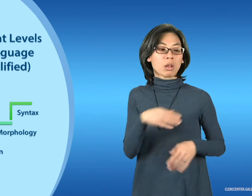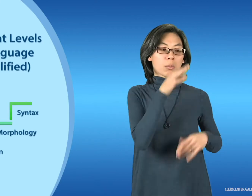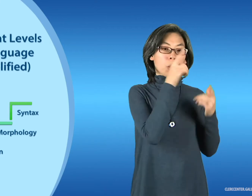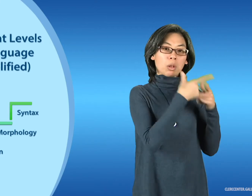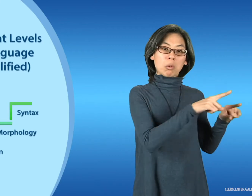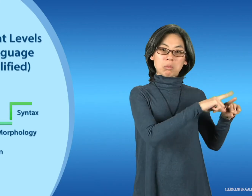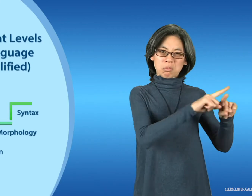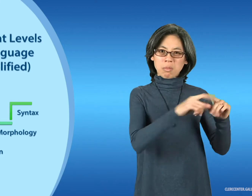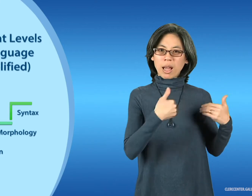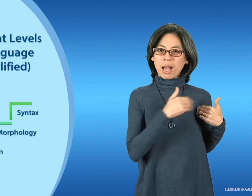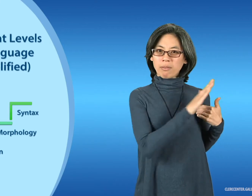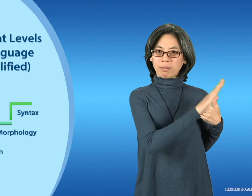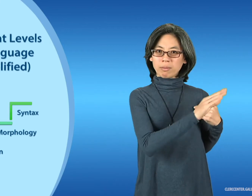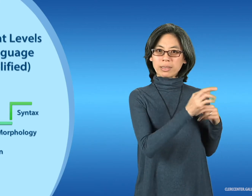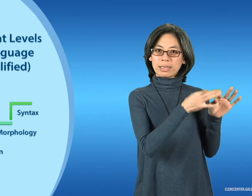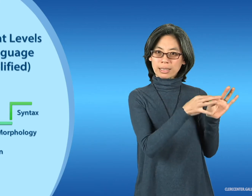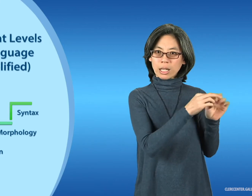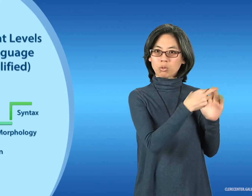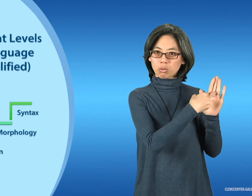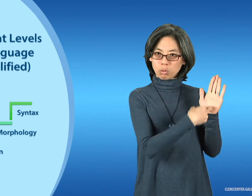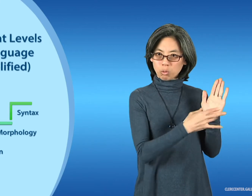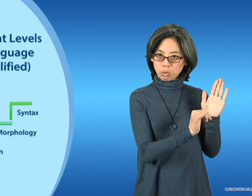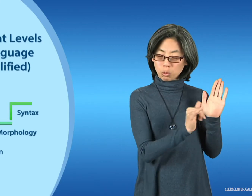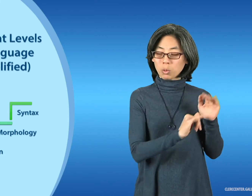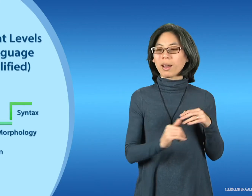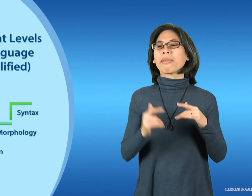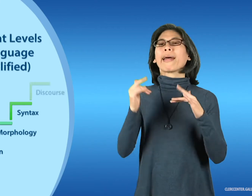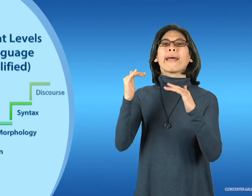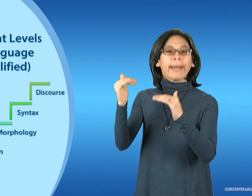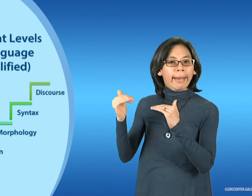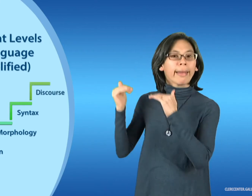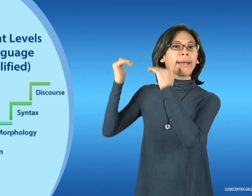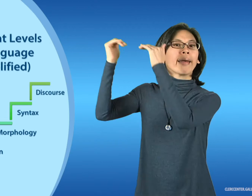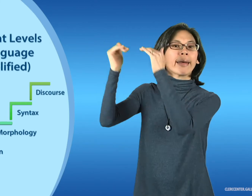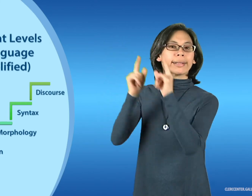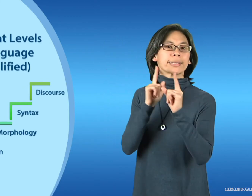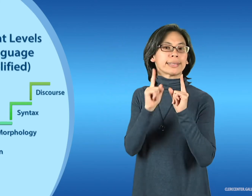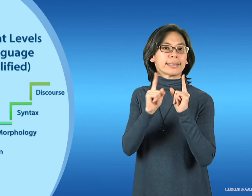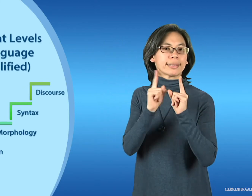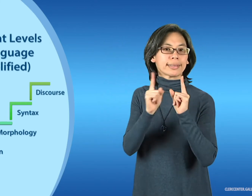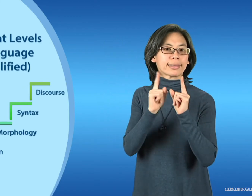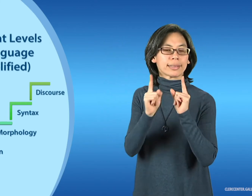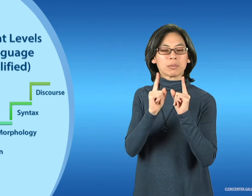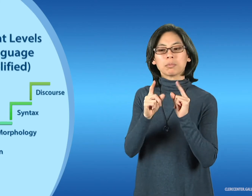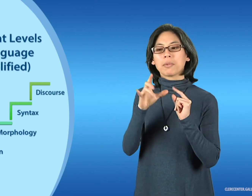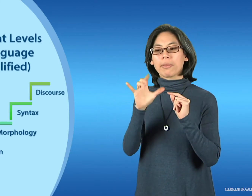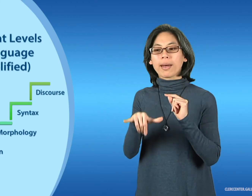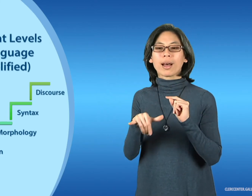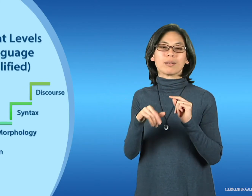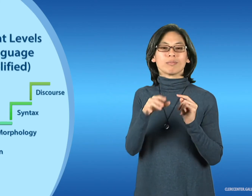and spoken languages have their syntactic rules as well. And then beyond that even higher, we have the discourse level